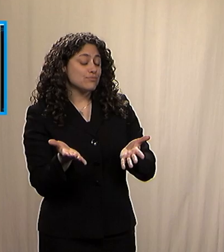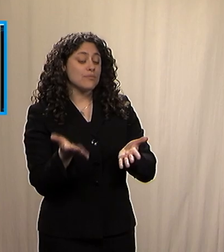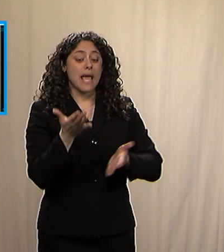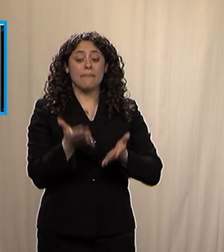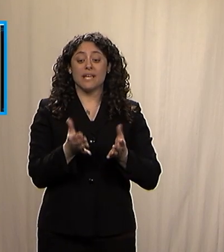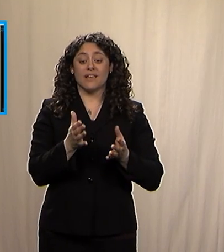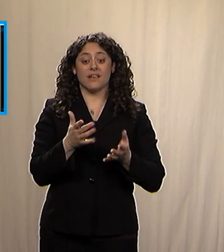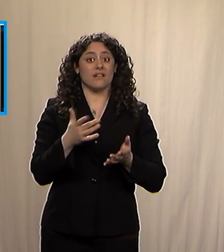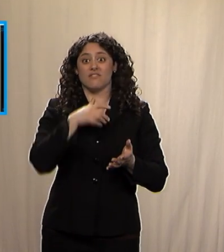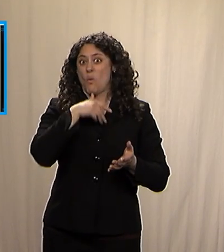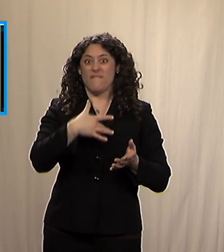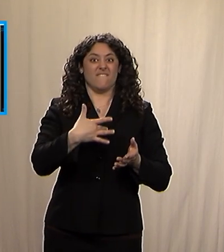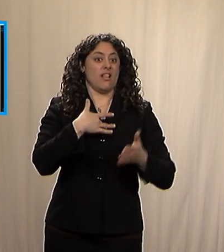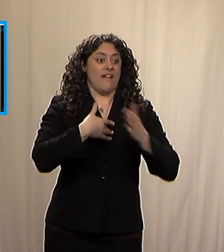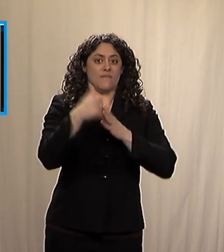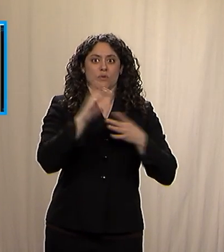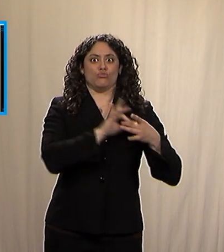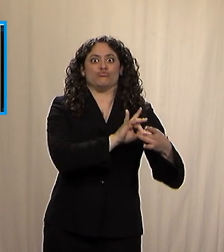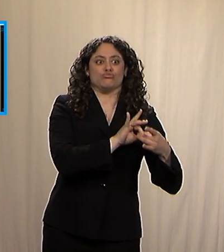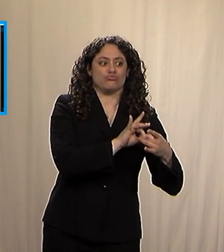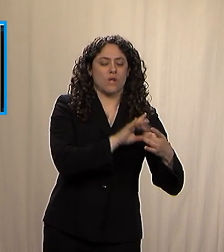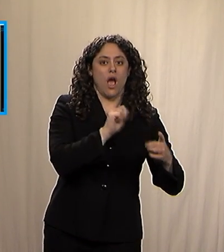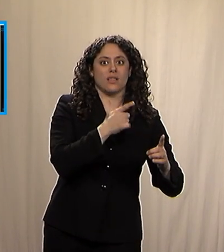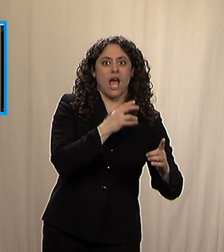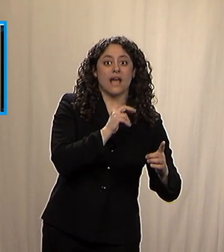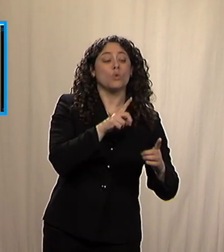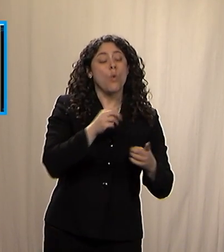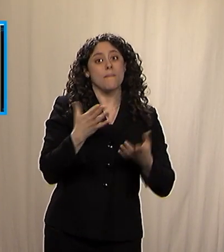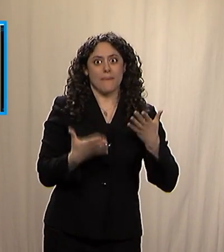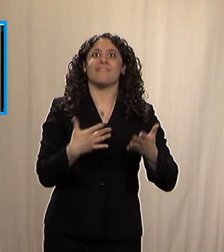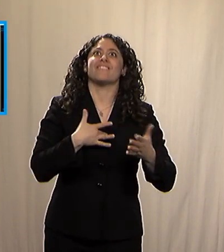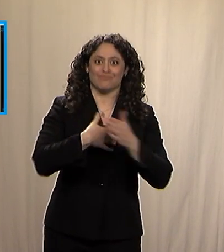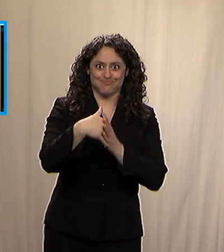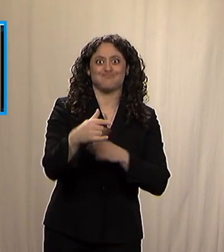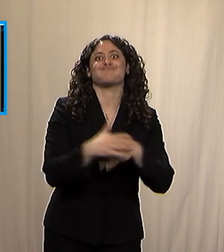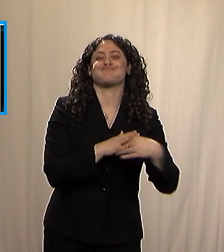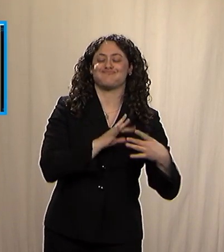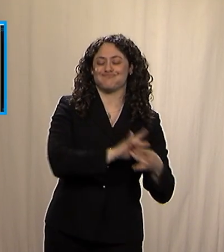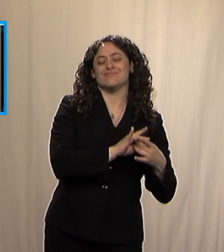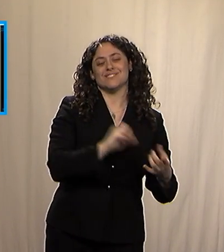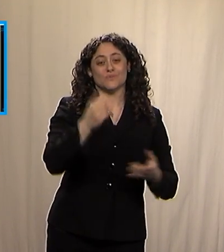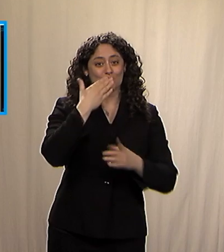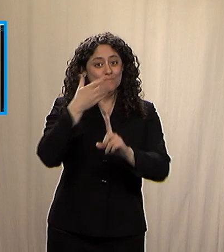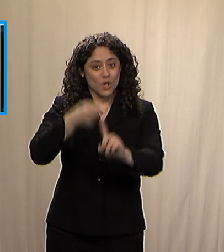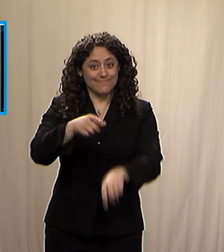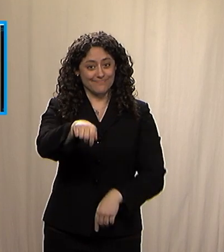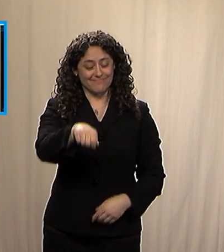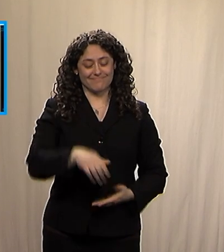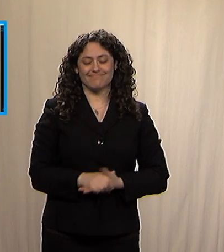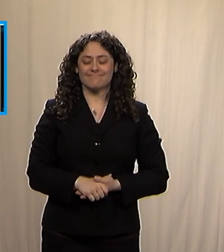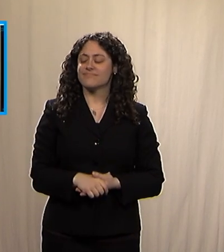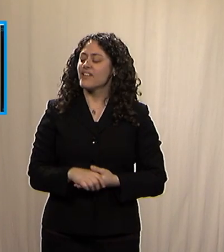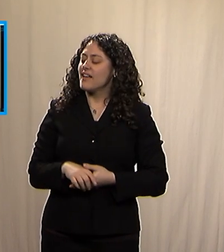or they might feel very comfortable. So good point. Still scrolling down.